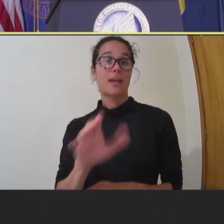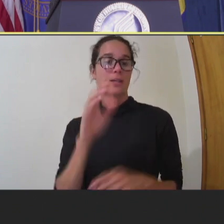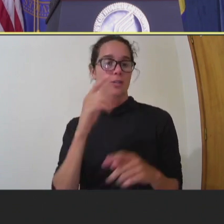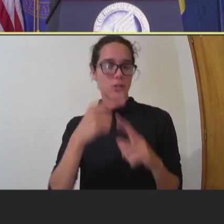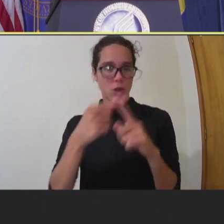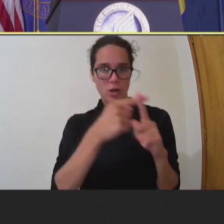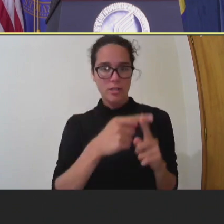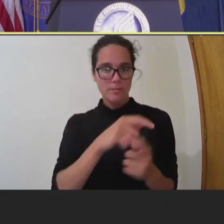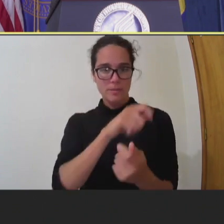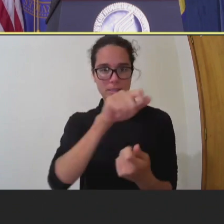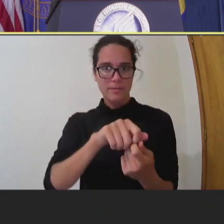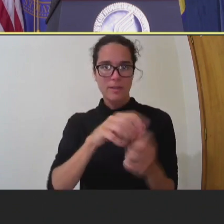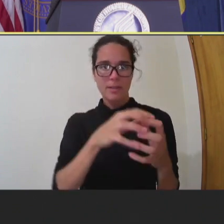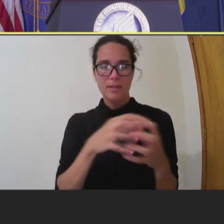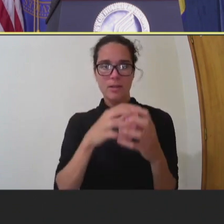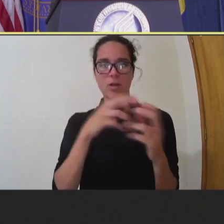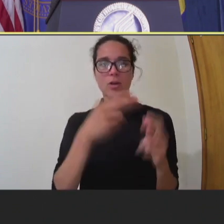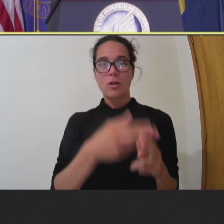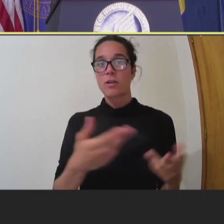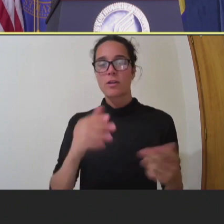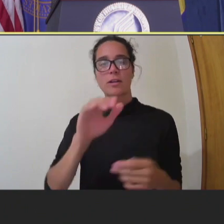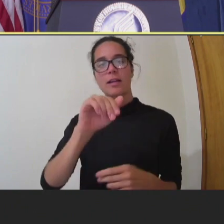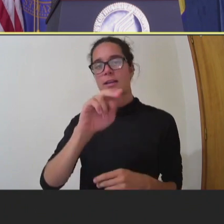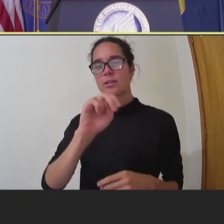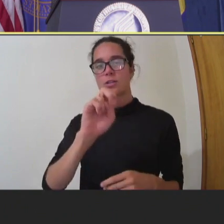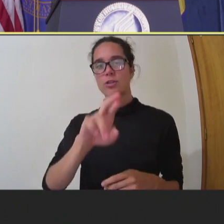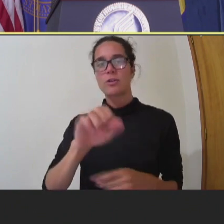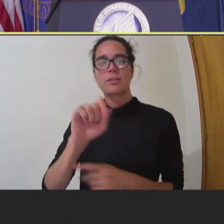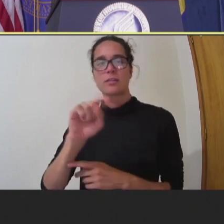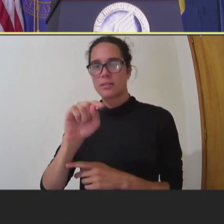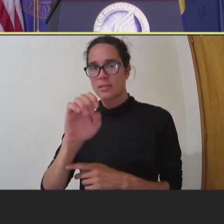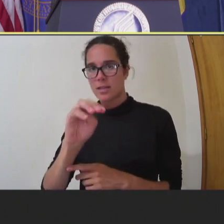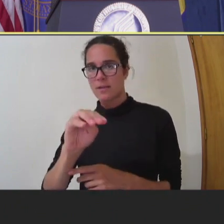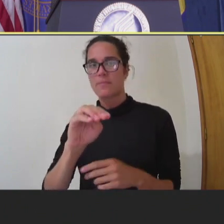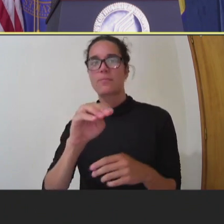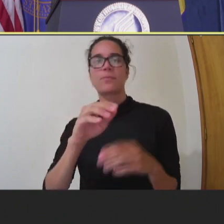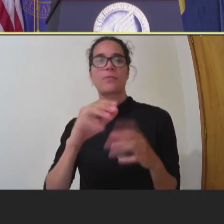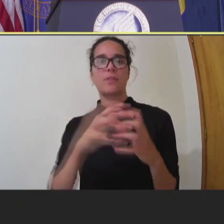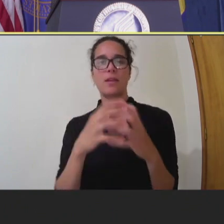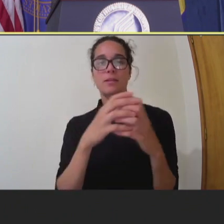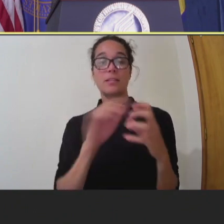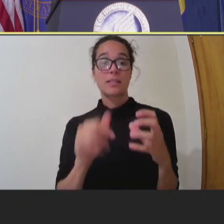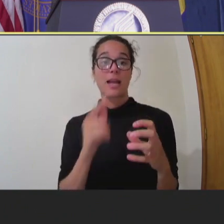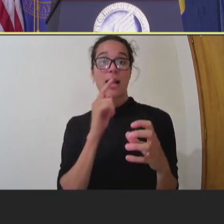cancer stem cells. This is a small population that actually drives resistance to therapy,